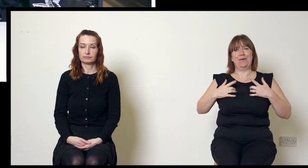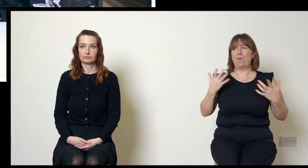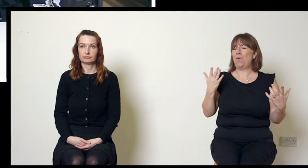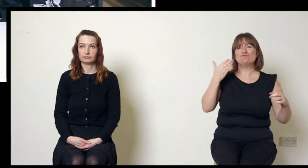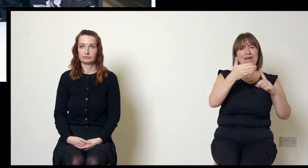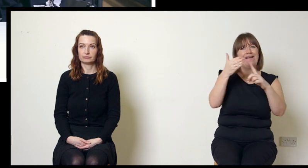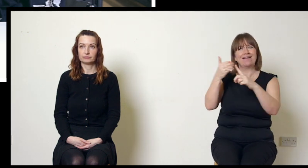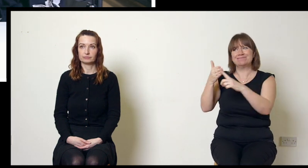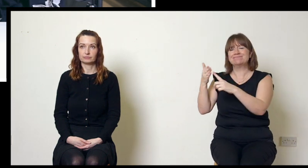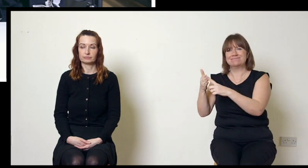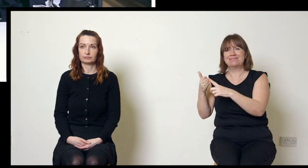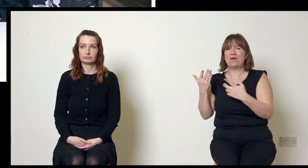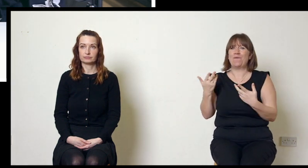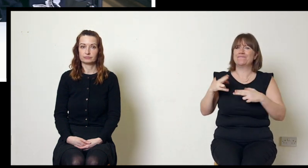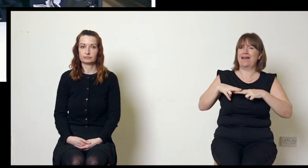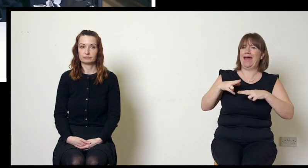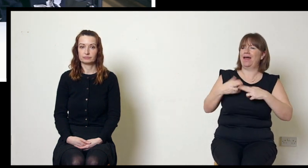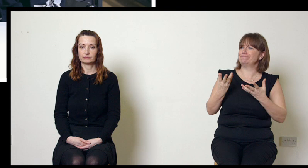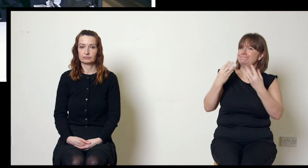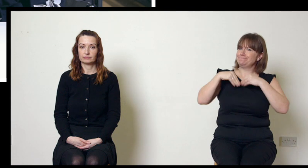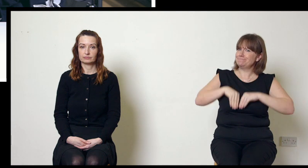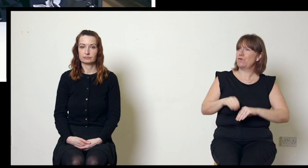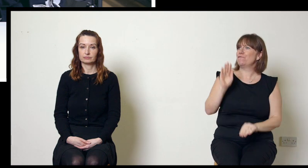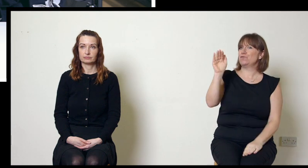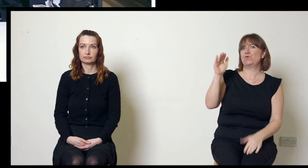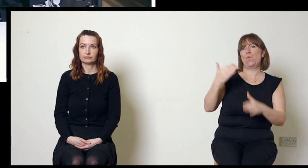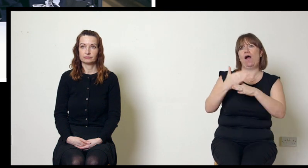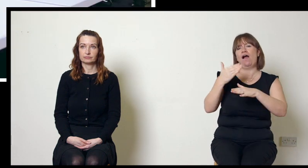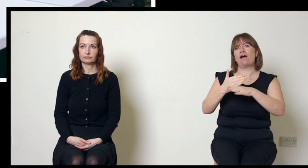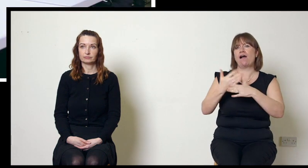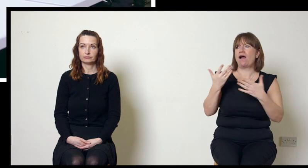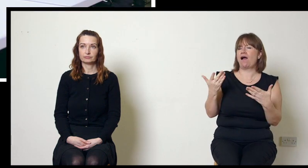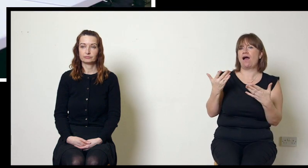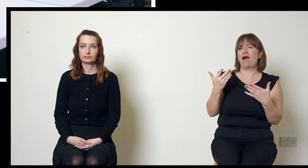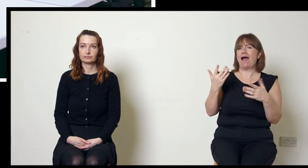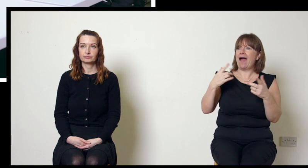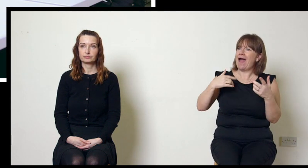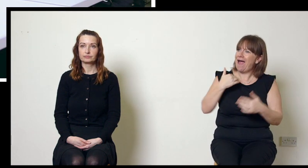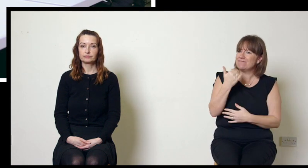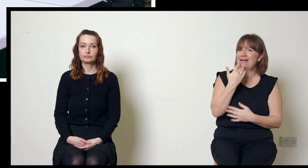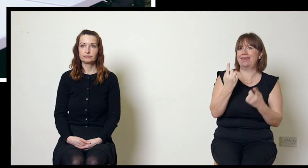And I think Fae's really taken this on even into her future work about taking everyday things that we all recognise